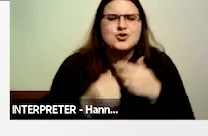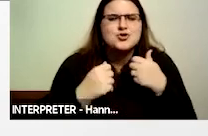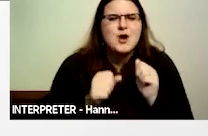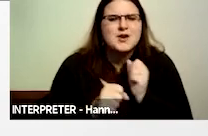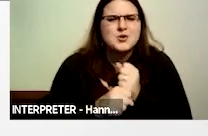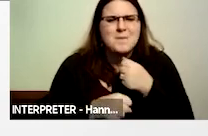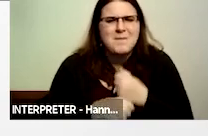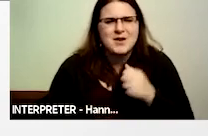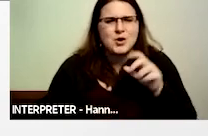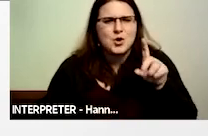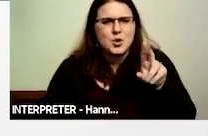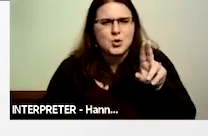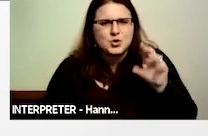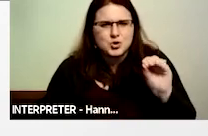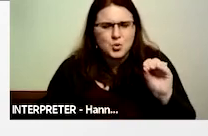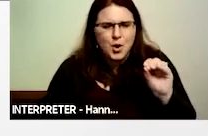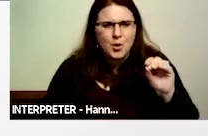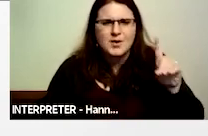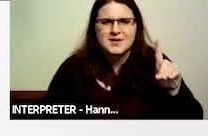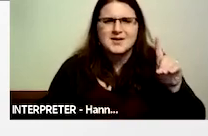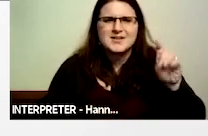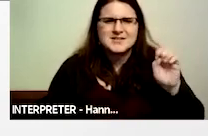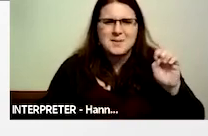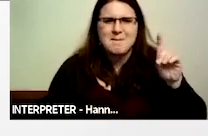you know, because I used to have for their MFA, and she said they had so